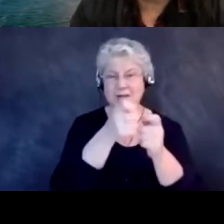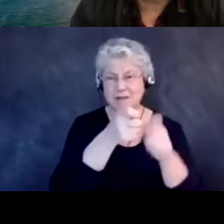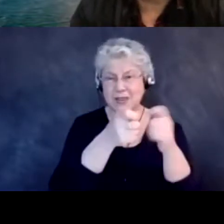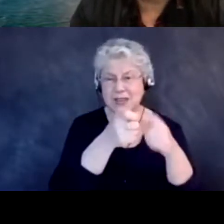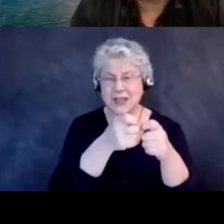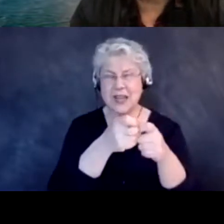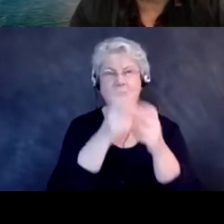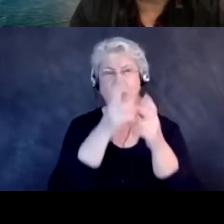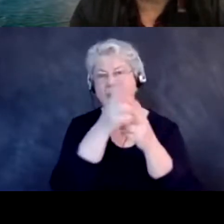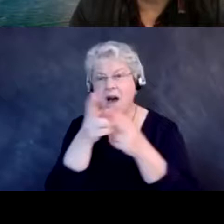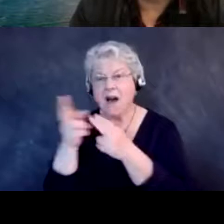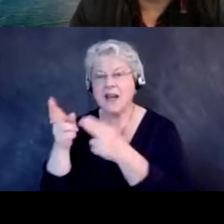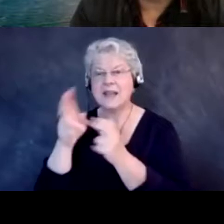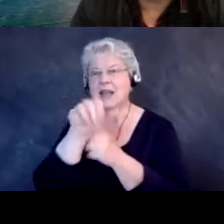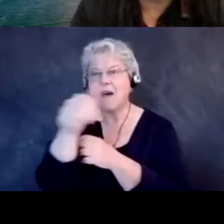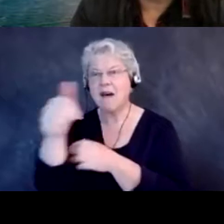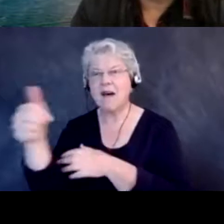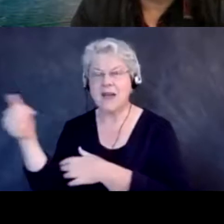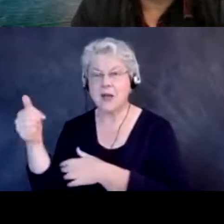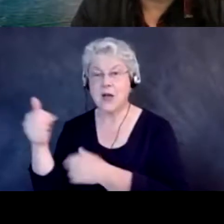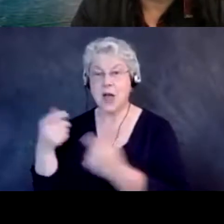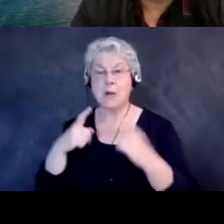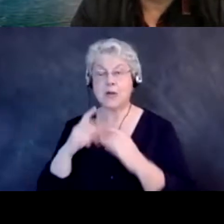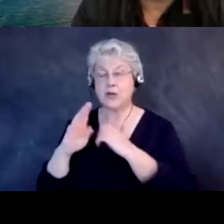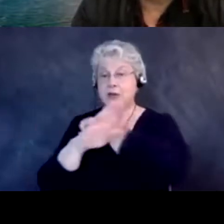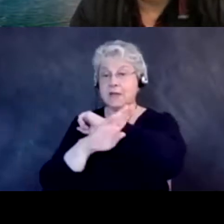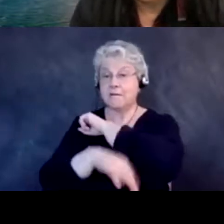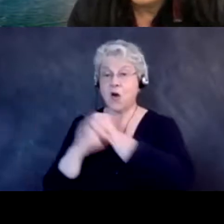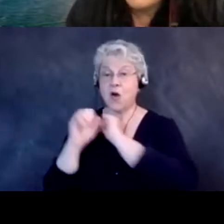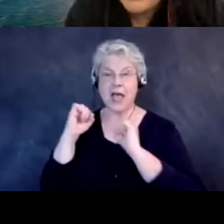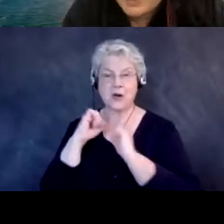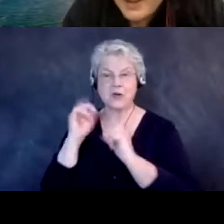you will in the fall and winter months when the people are more home-based. It creates